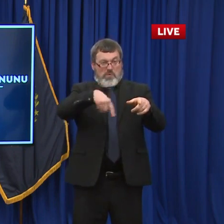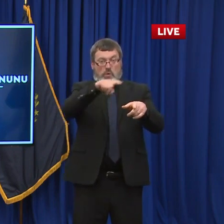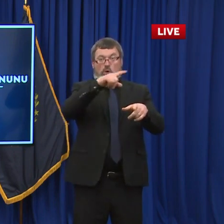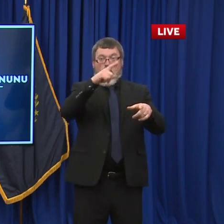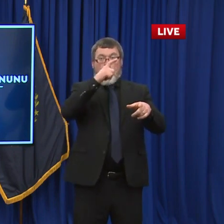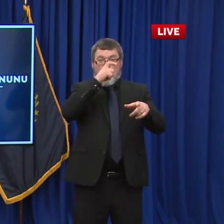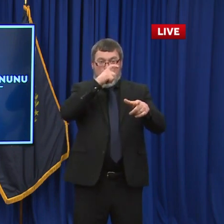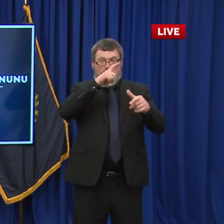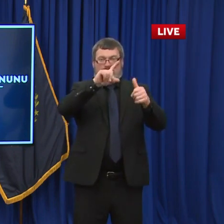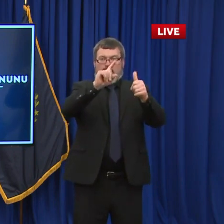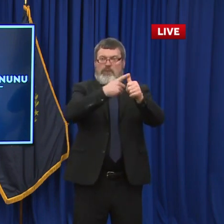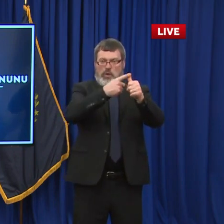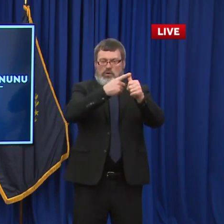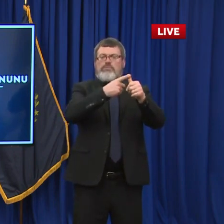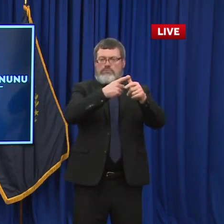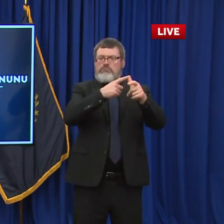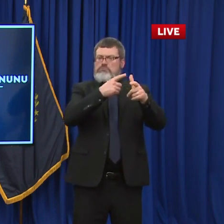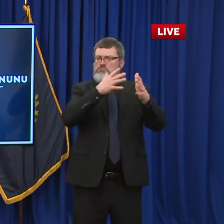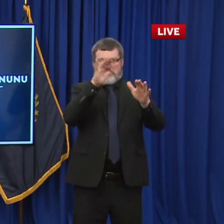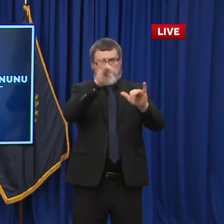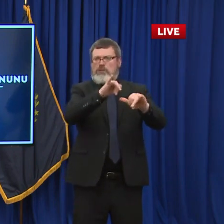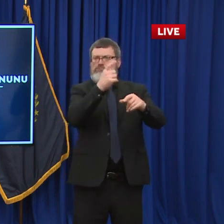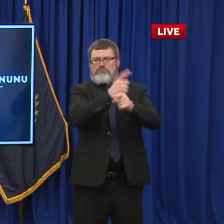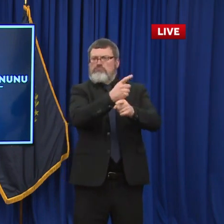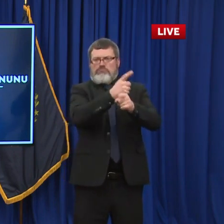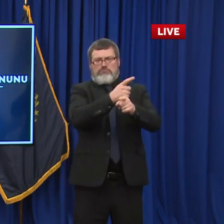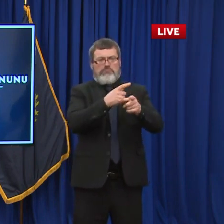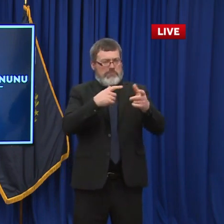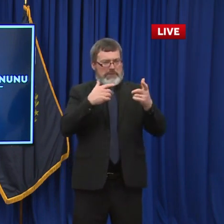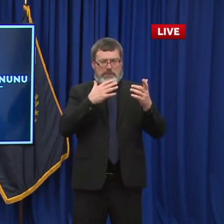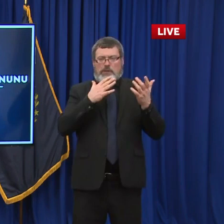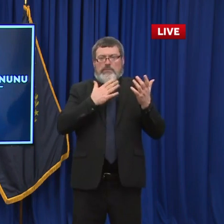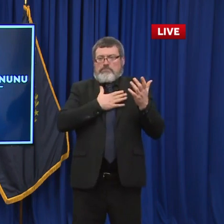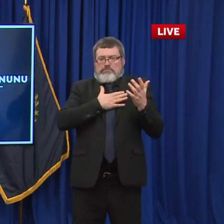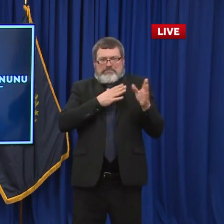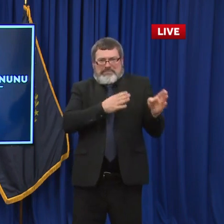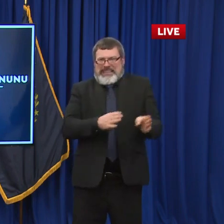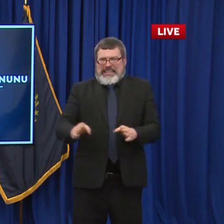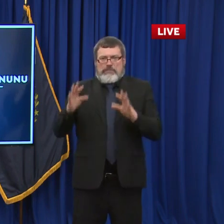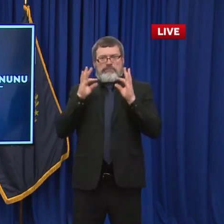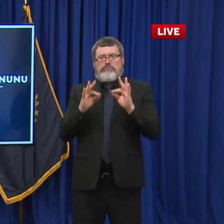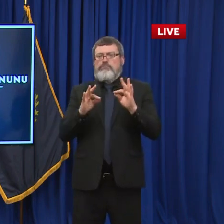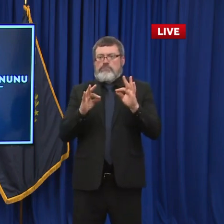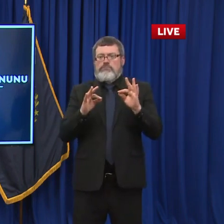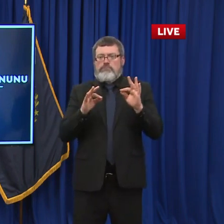OH NO, YOU HAVE TO PUT US FIRST FRANKLY. I THINK THAT’S A TESTAMENT TO THE VACCINATION PLAN THAT WE’VE PUT FORWARD.